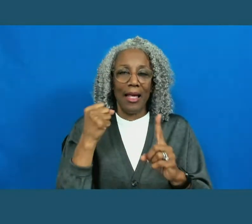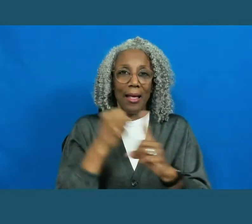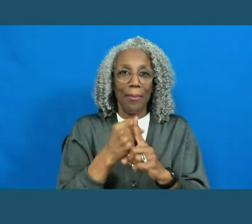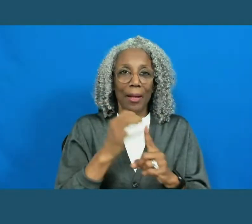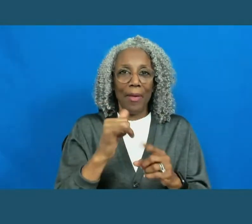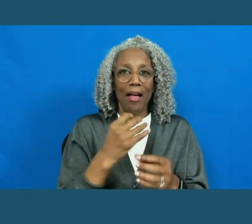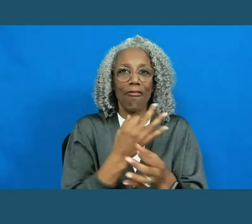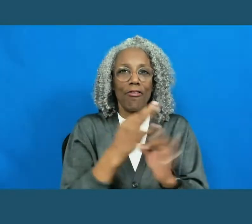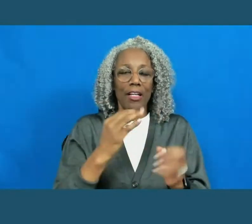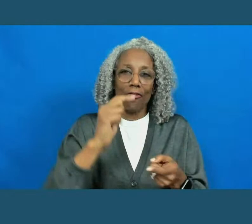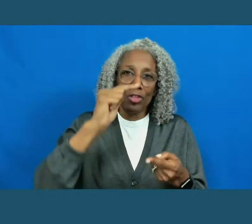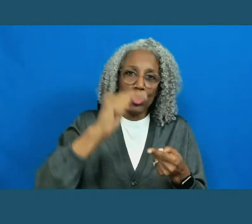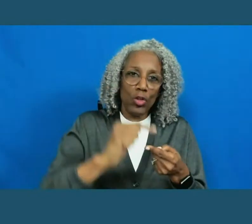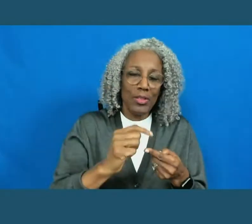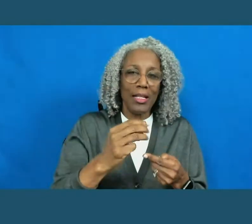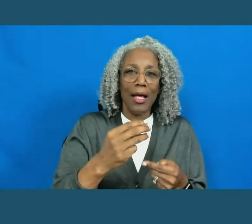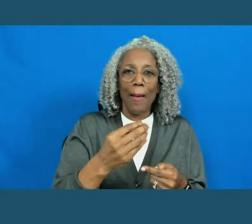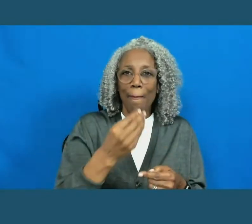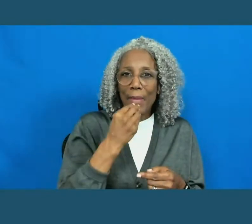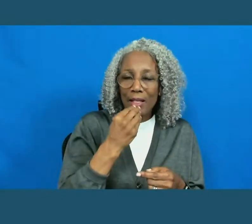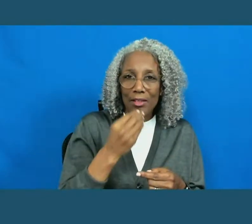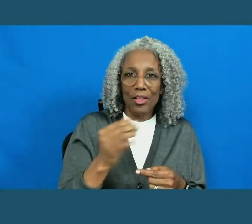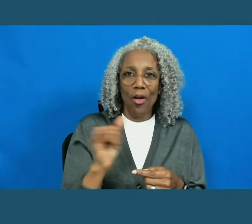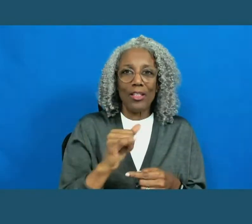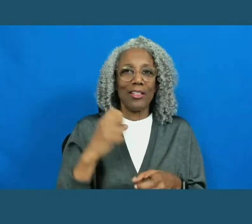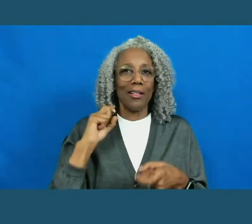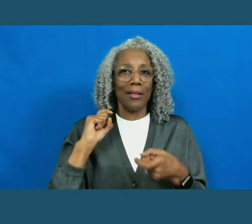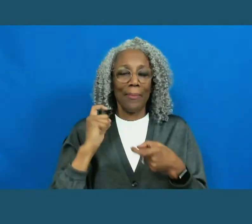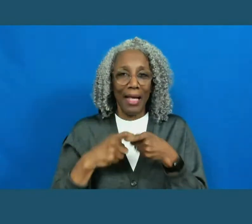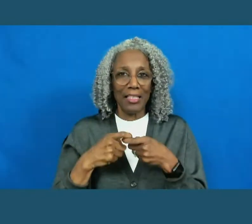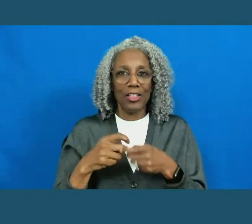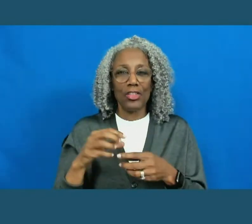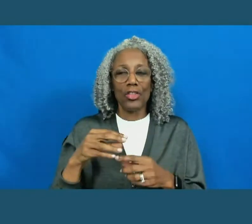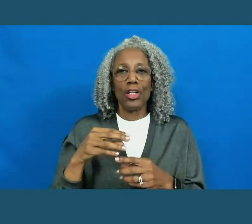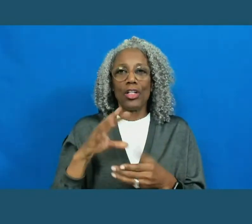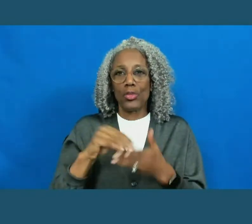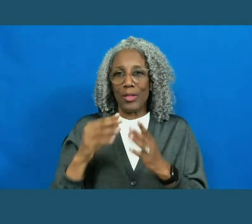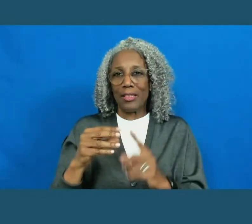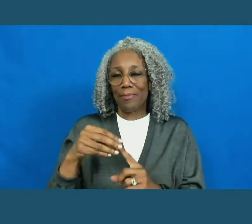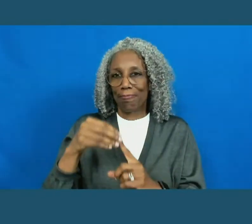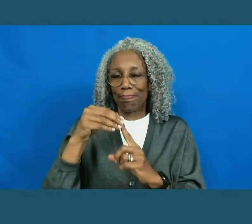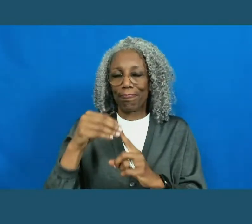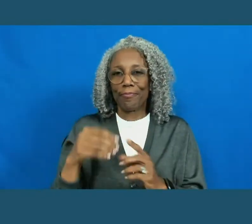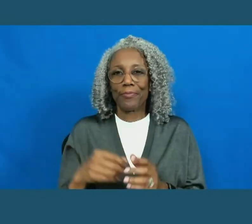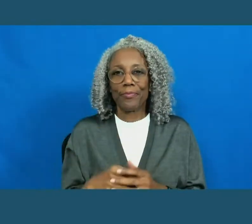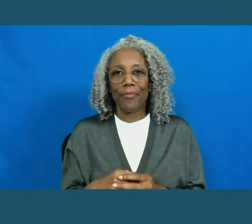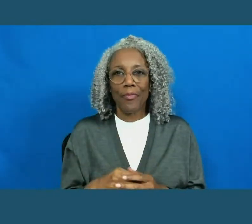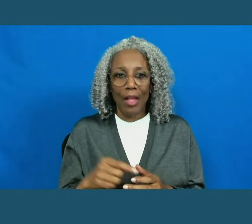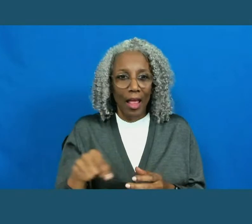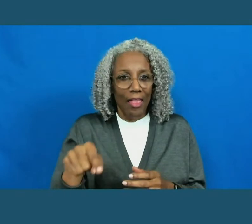students who were impacted by free and reduced reduced meals